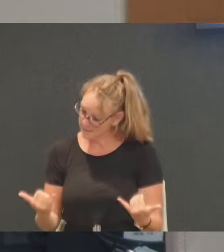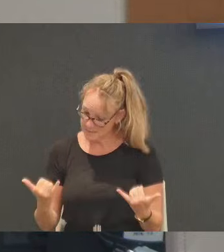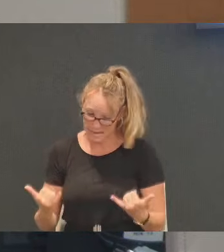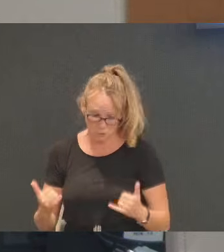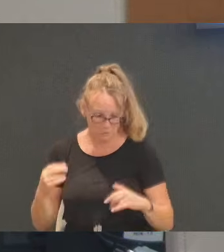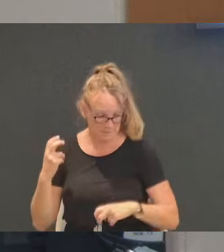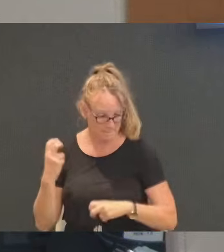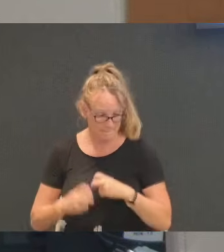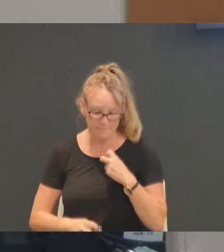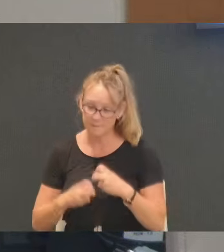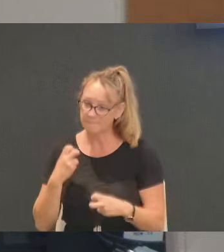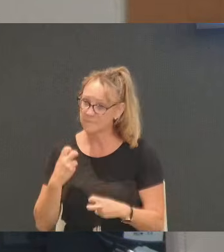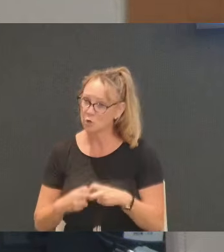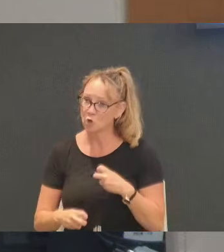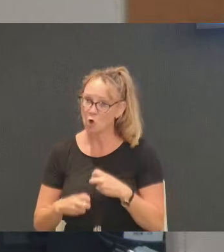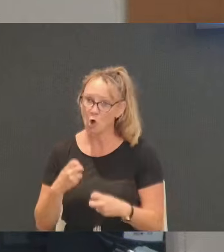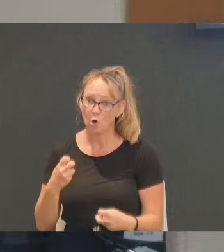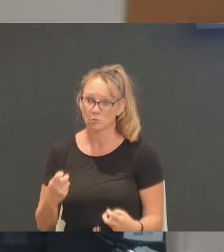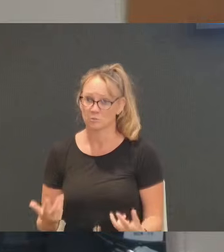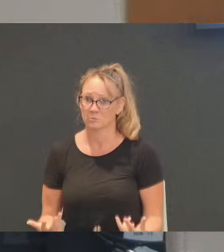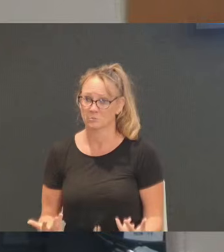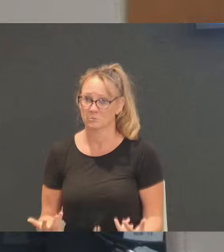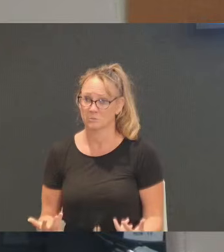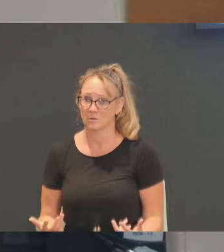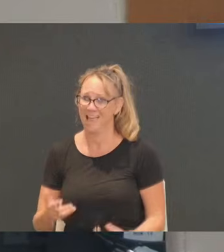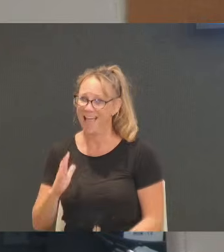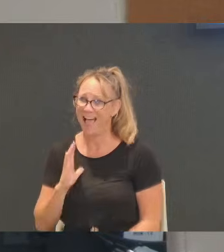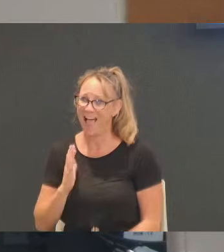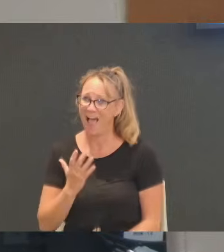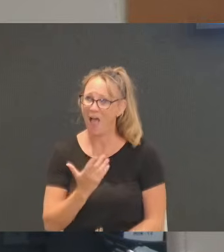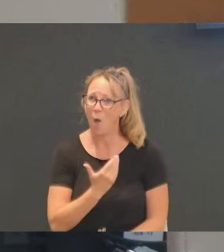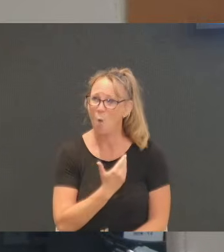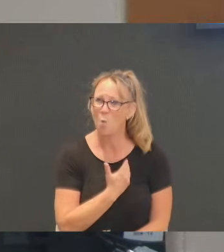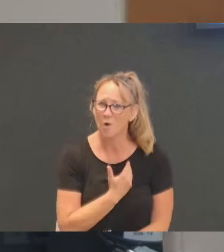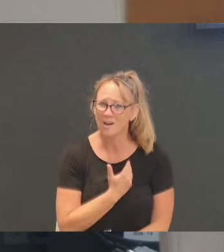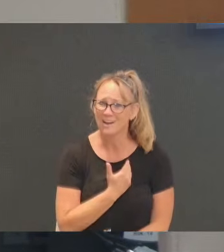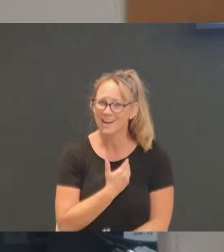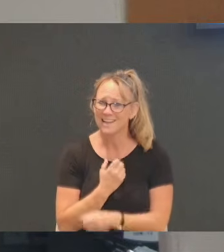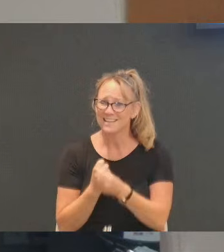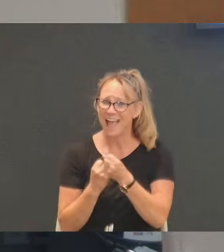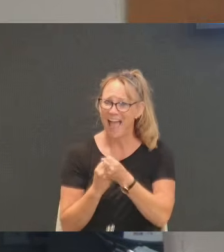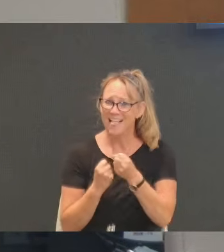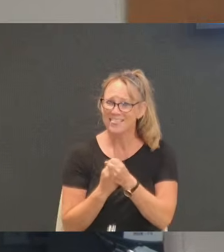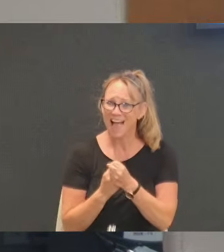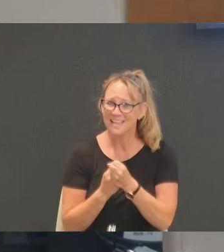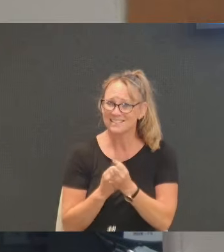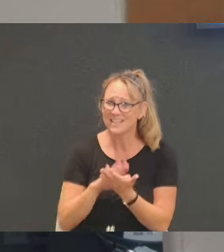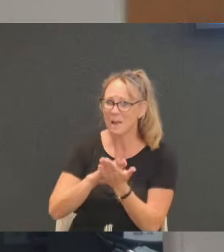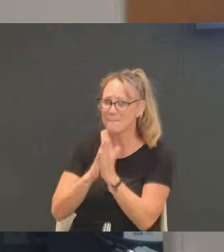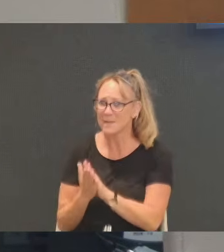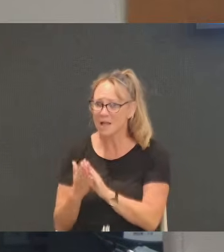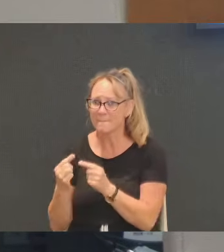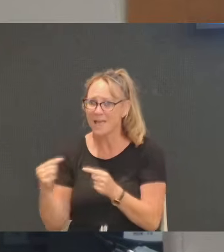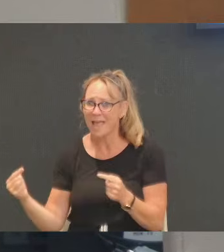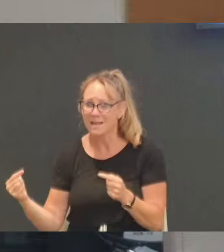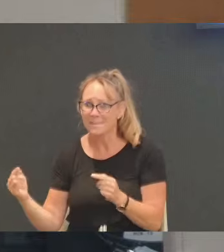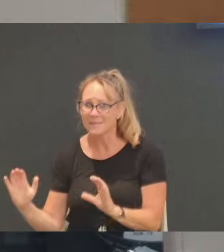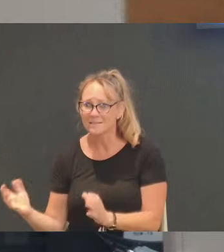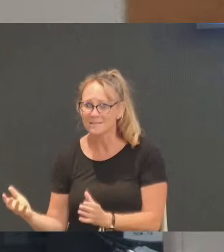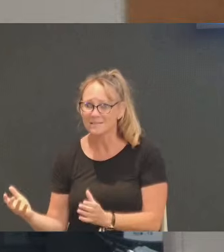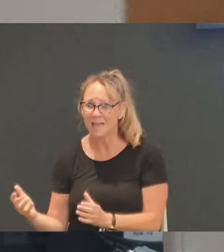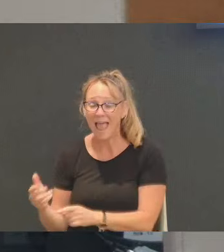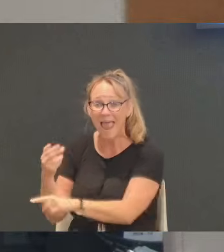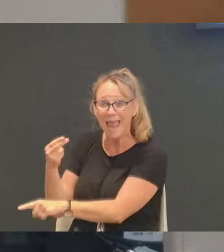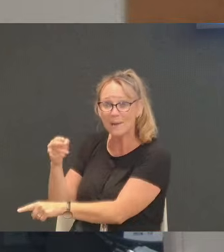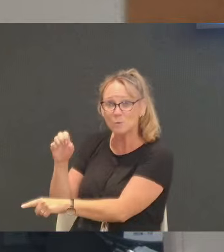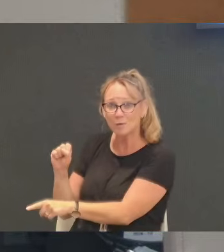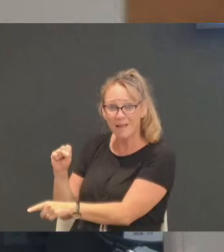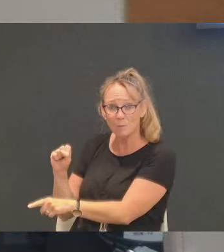We cannot have our allies become our enemies. Hamilton County taxpayers have been our allies.